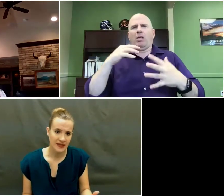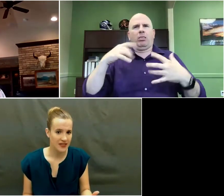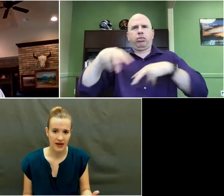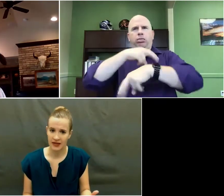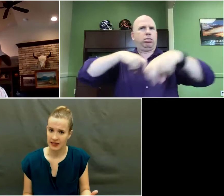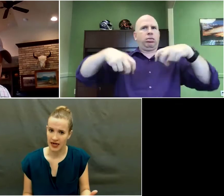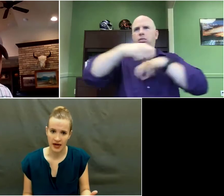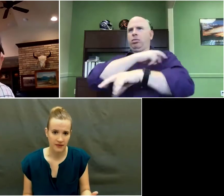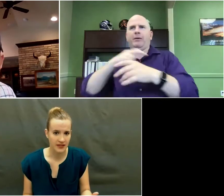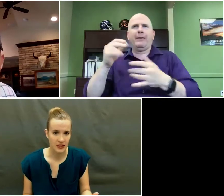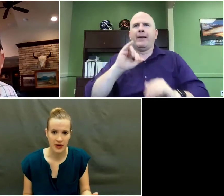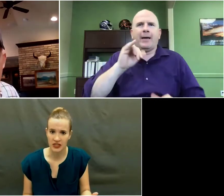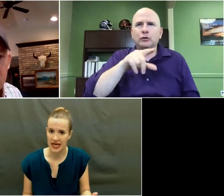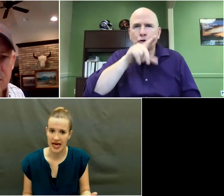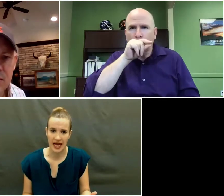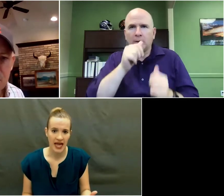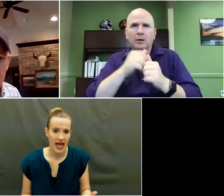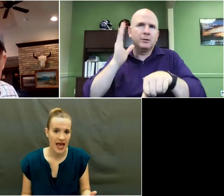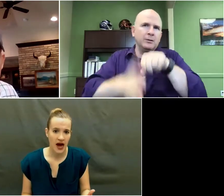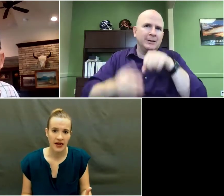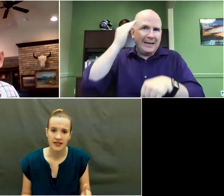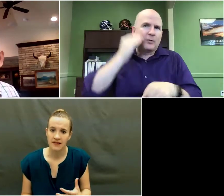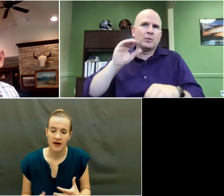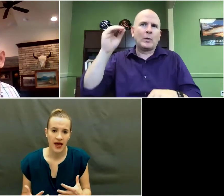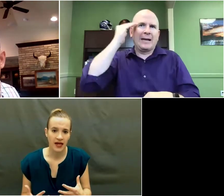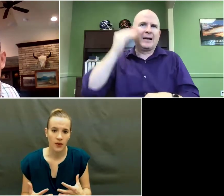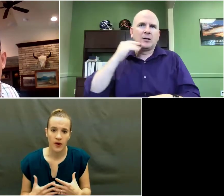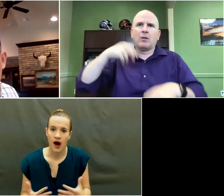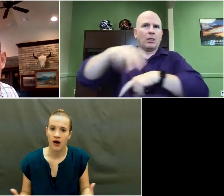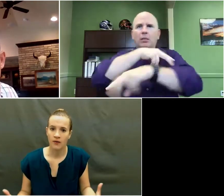but definitely not enough for a situation like that. It honestly felt like we were all running